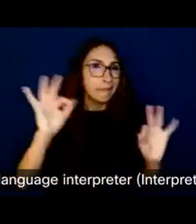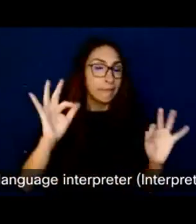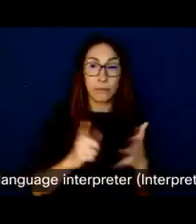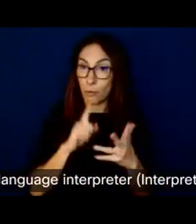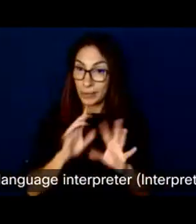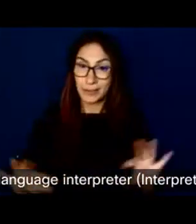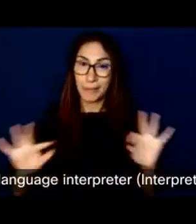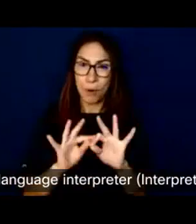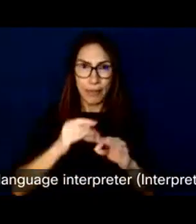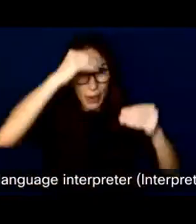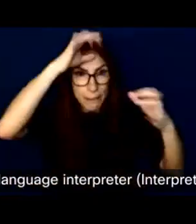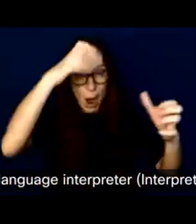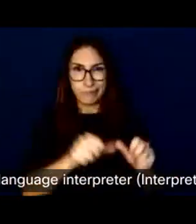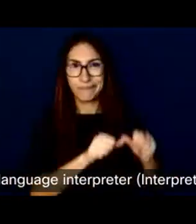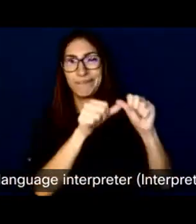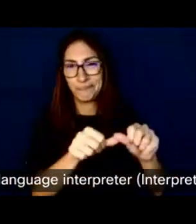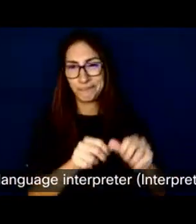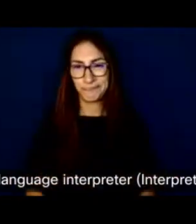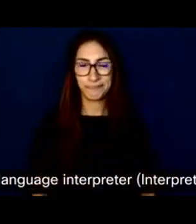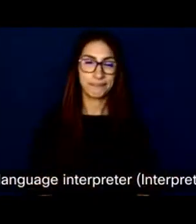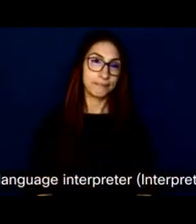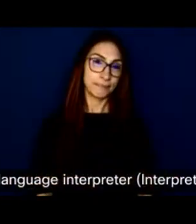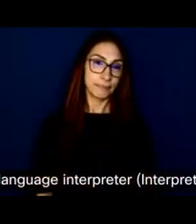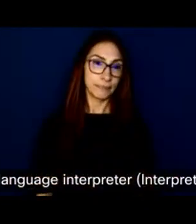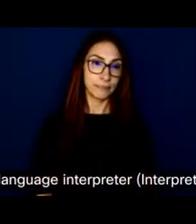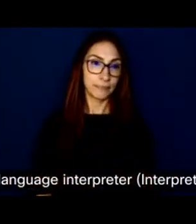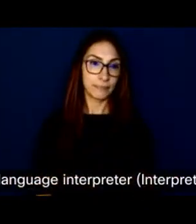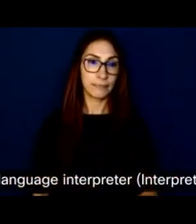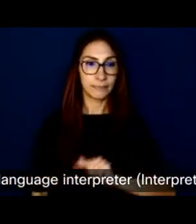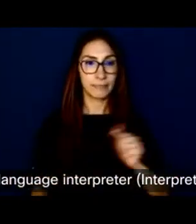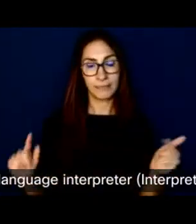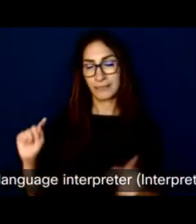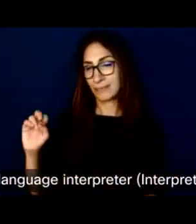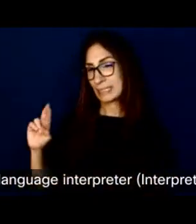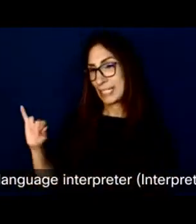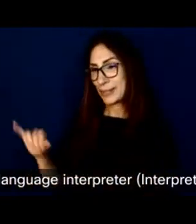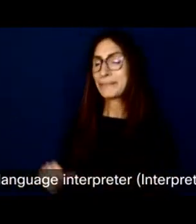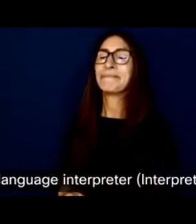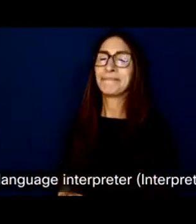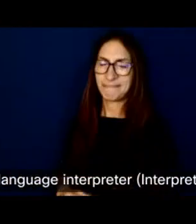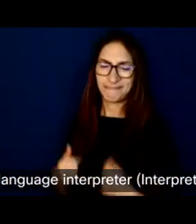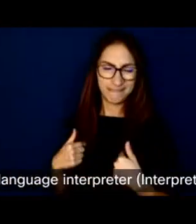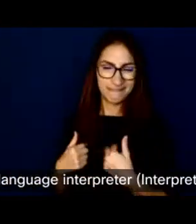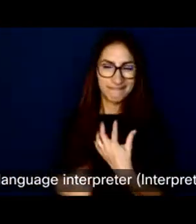Yeah, I would echo what Bridgette is saying and just add that, you know, as we think about the future,